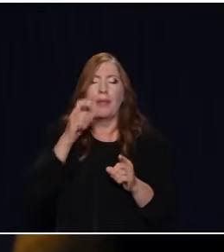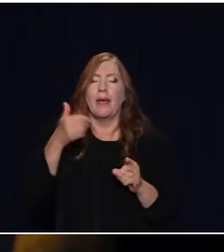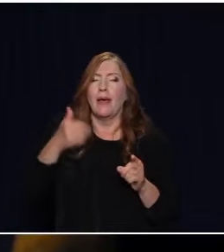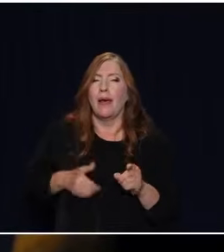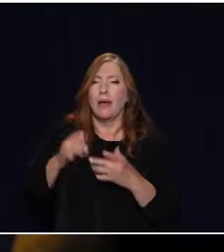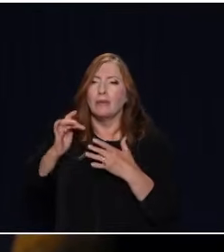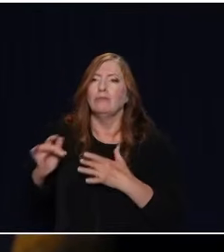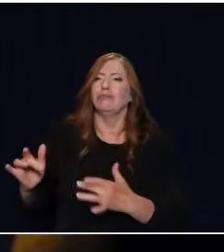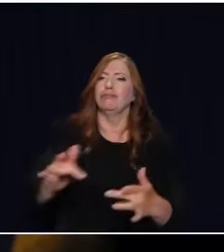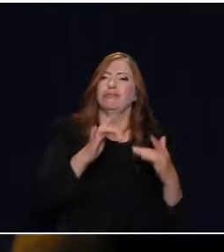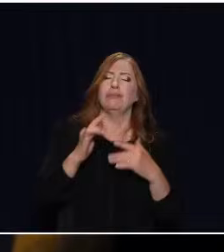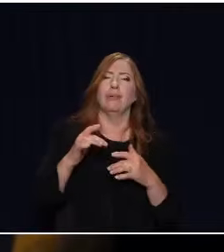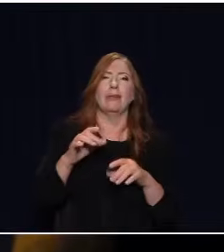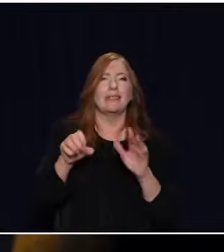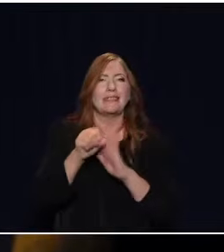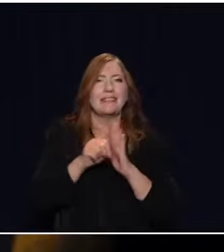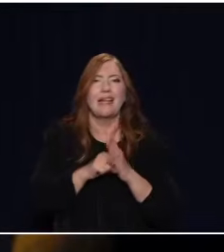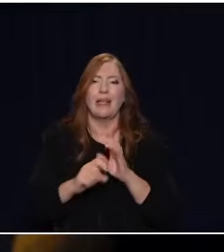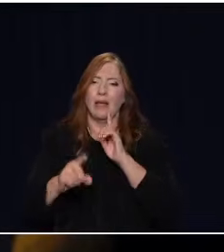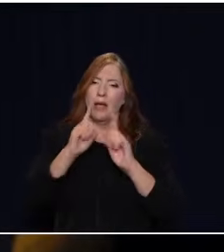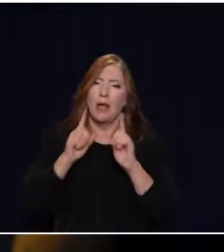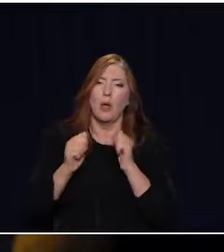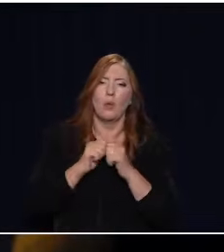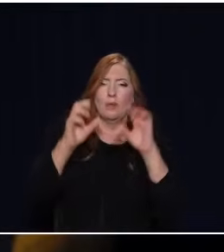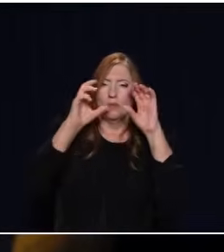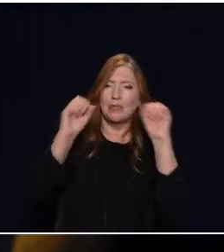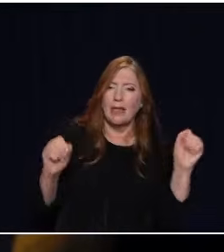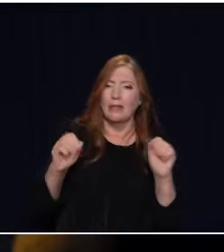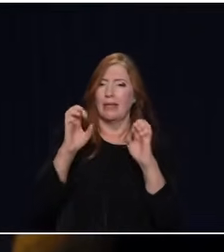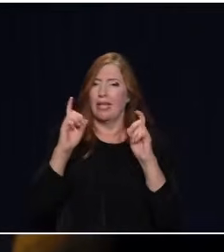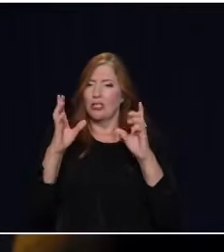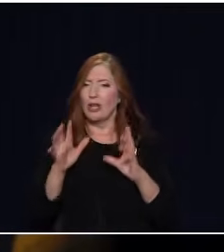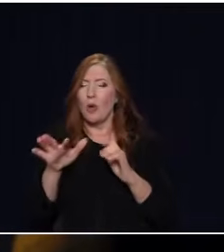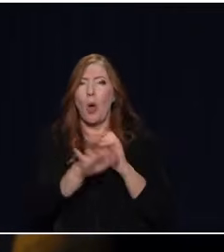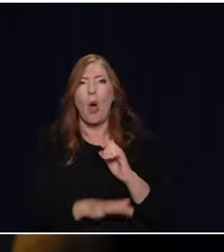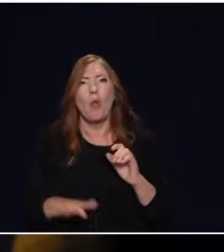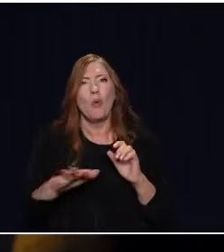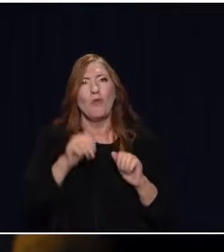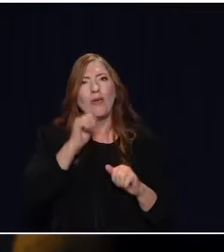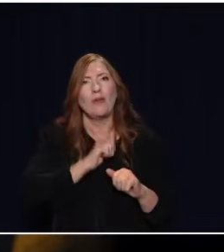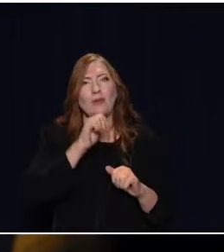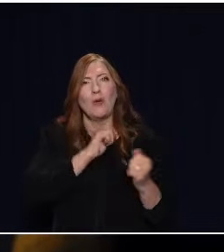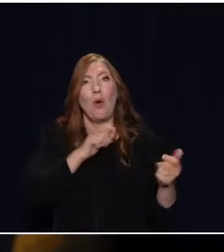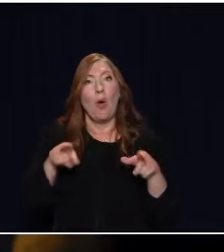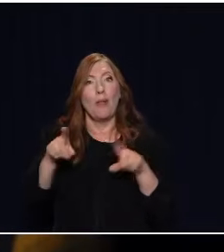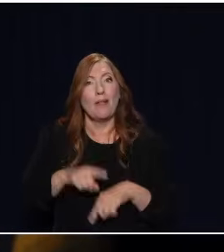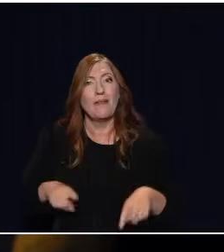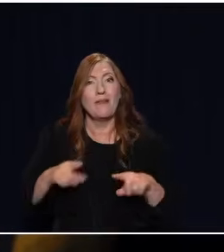FOR, DEFINITELY NOT DICTATING WHAT THE PROCESS SHOULD BE. AS I TRAVEL THE STATE AND TALK